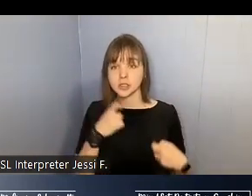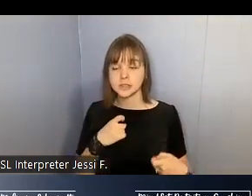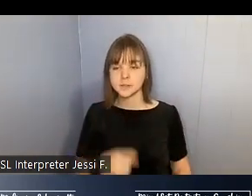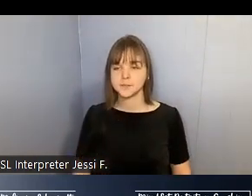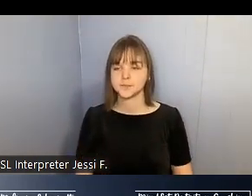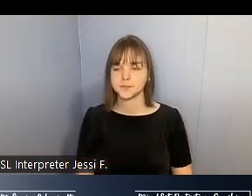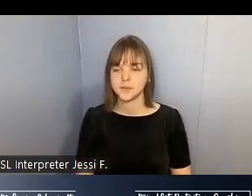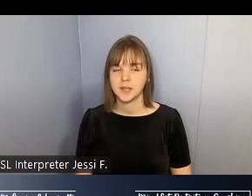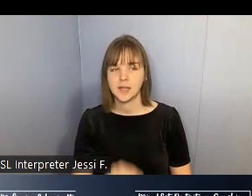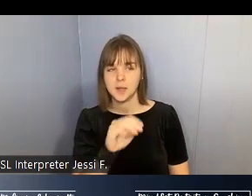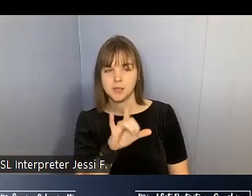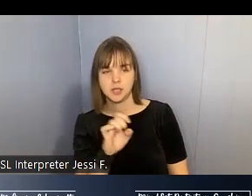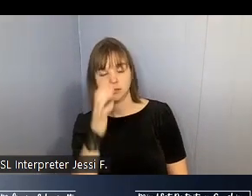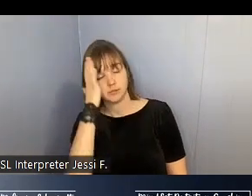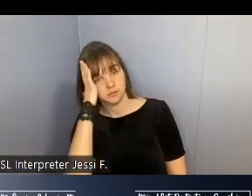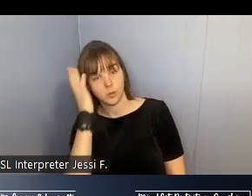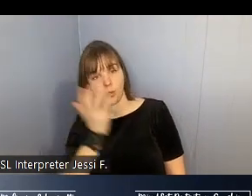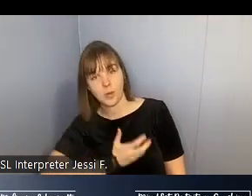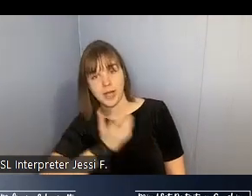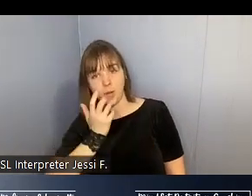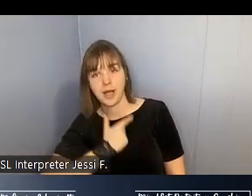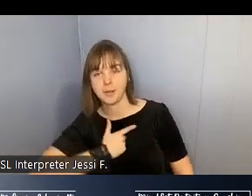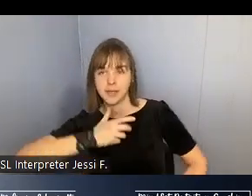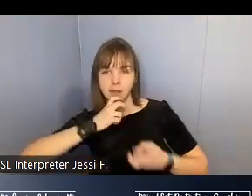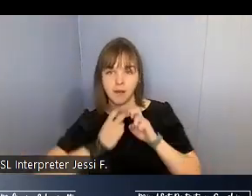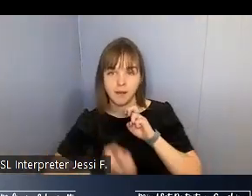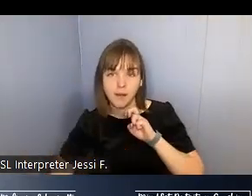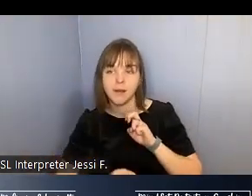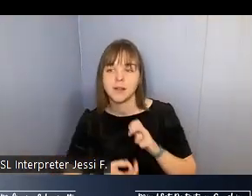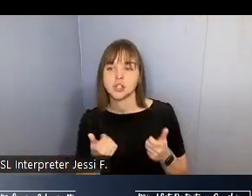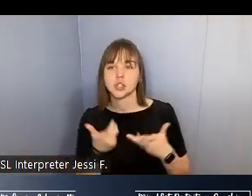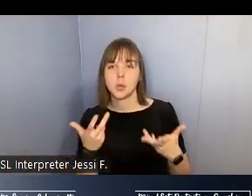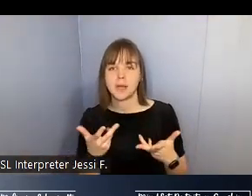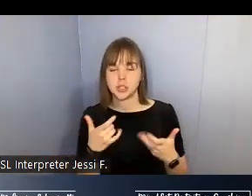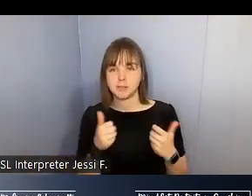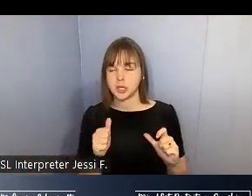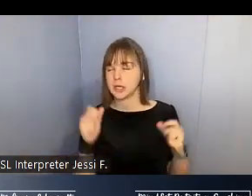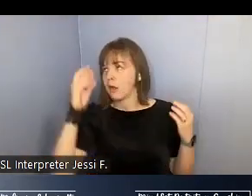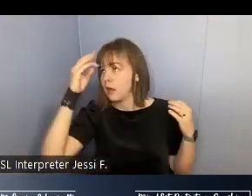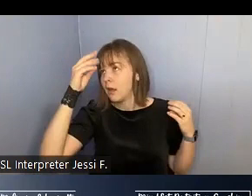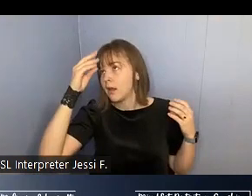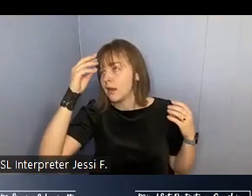That was-- I mean, I'm floored. There's so much there, Melissia. So I'm going to get right into the questions.